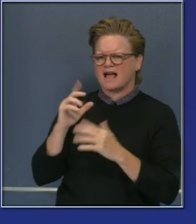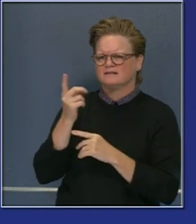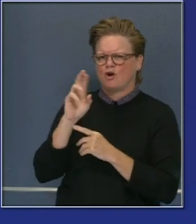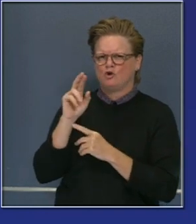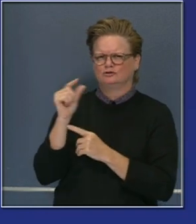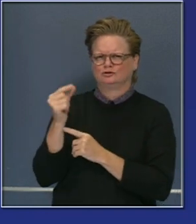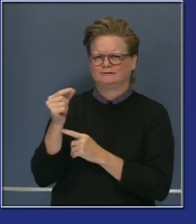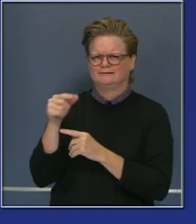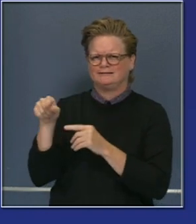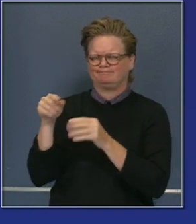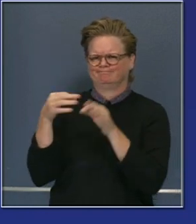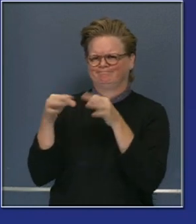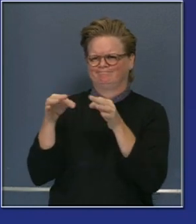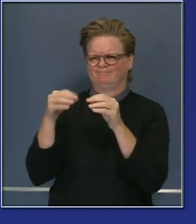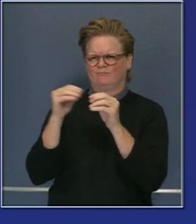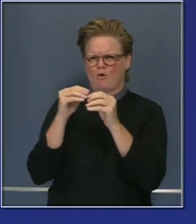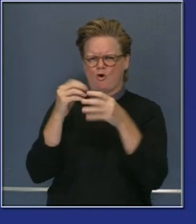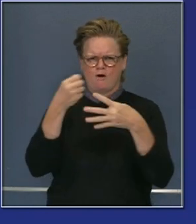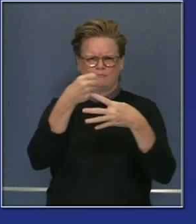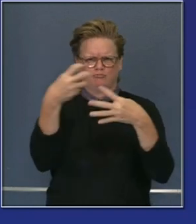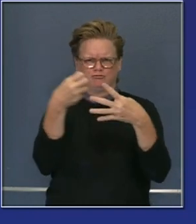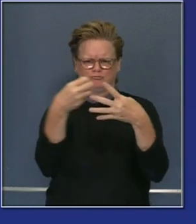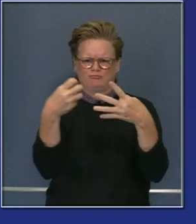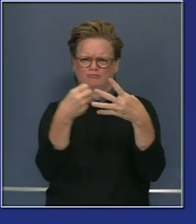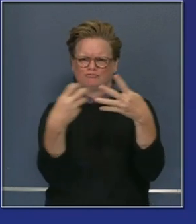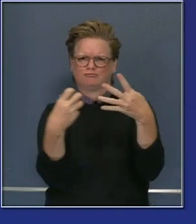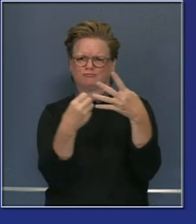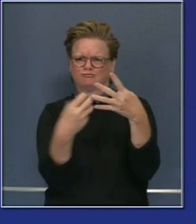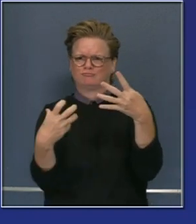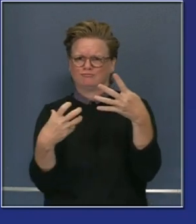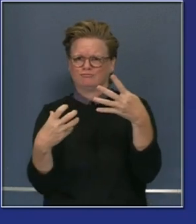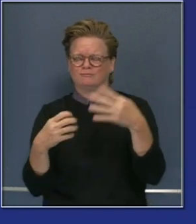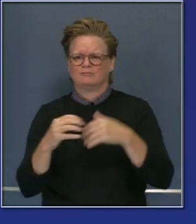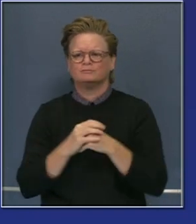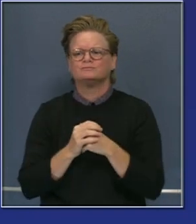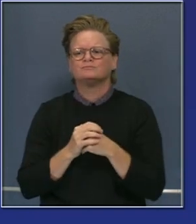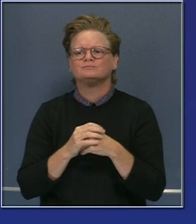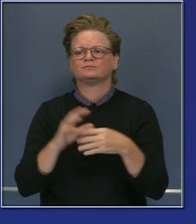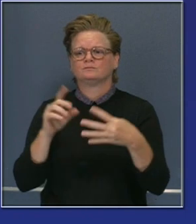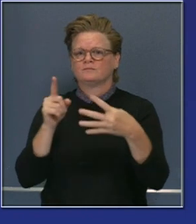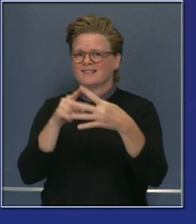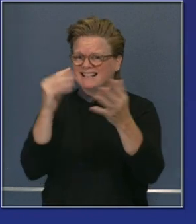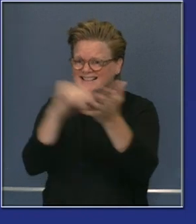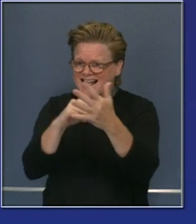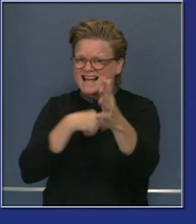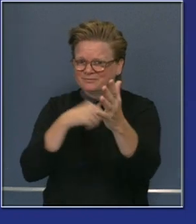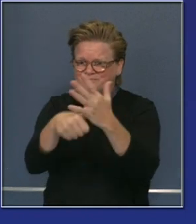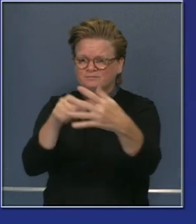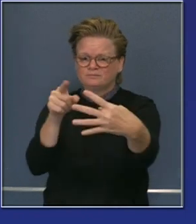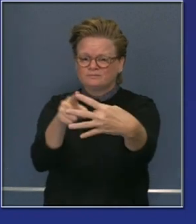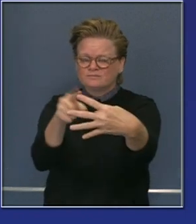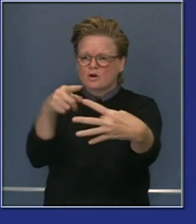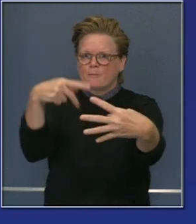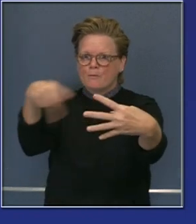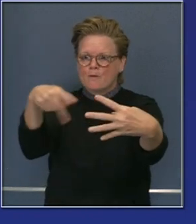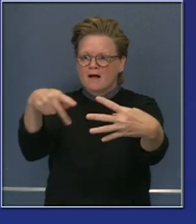LET ME QUICKLY GO THROUGH THE OTHER COLORS BEFORE I BRING UP DR. GHALY. THE PURPLE REPRESENTING WHAT